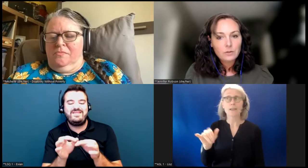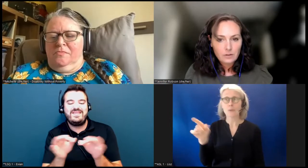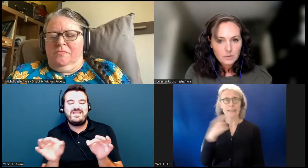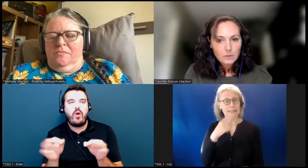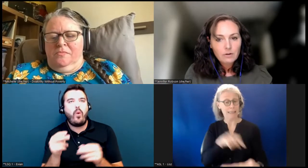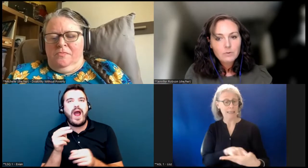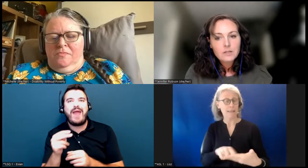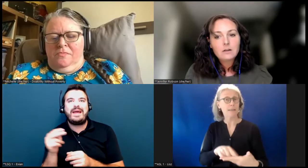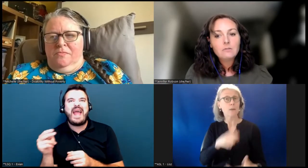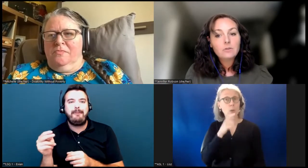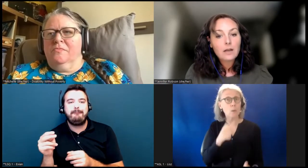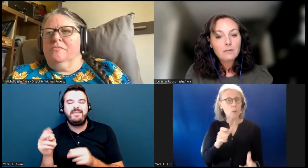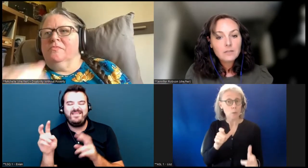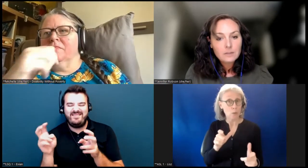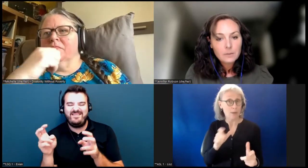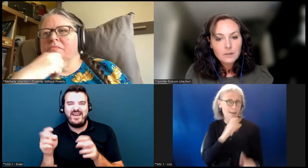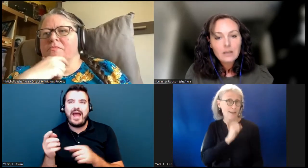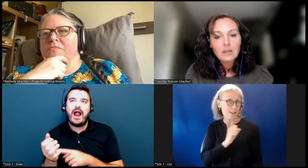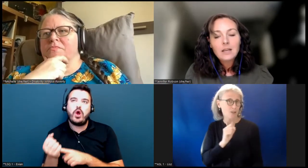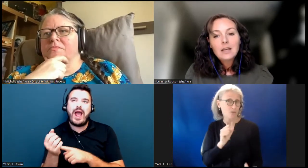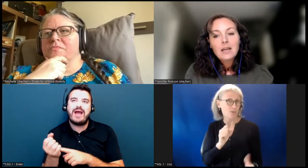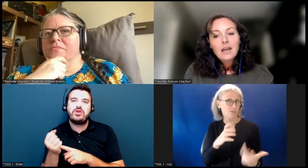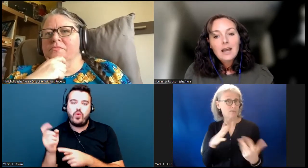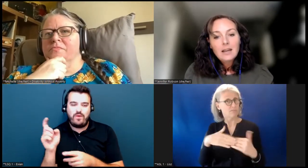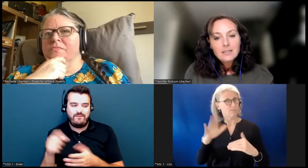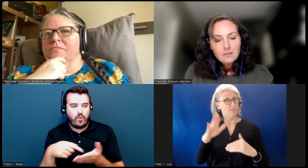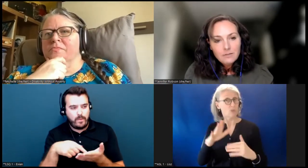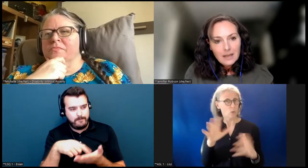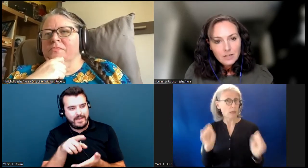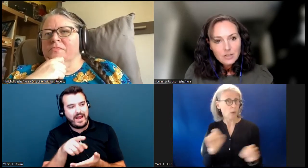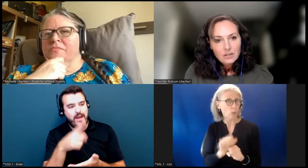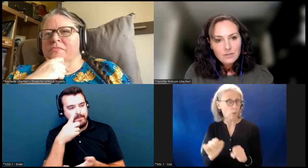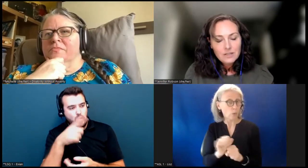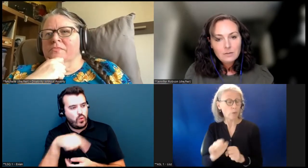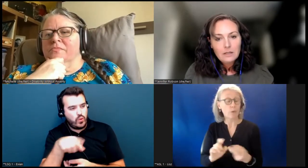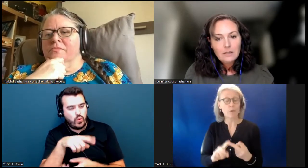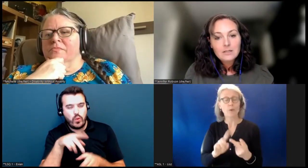THOSE WITH A REPRESENTATIVE WHO HAVE A DISABILITY. AND AN IDENTIFICATION OF THE DISABILITY IS